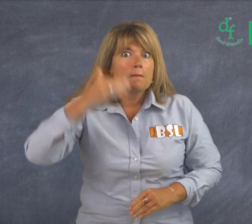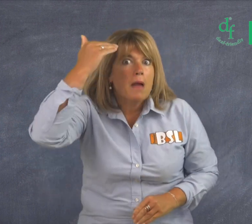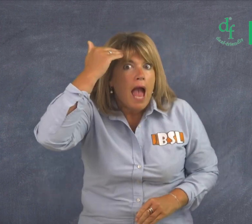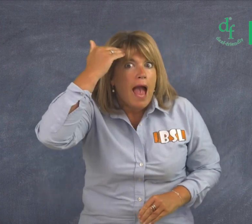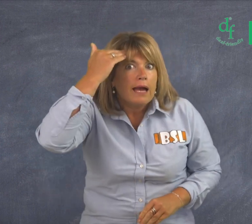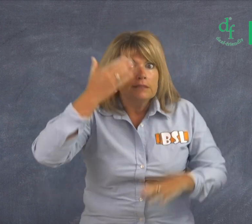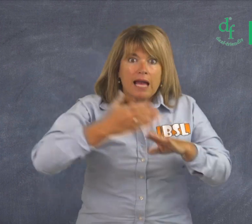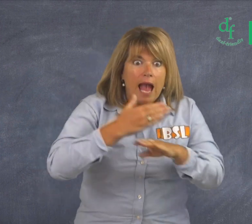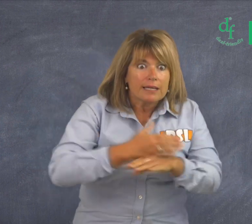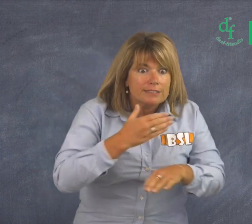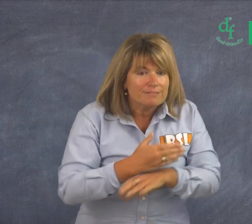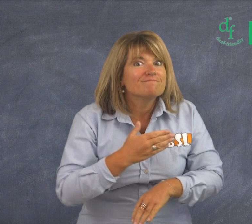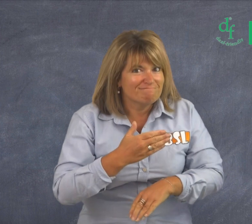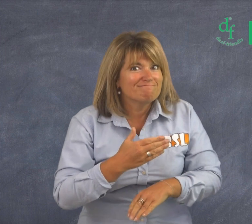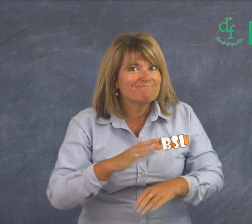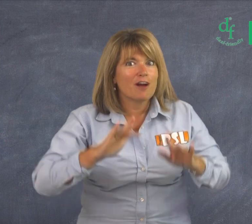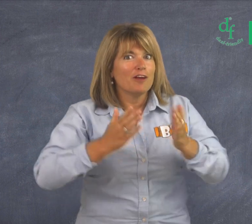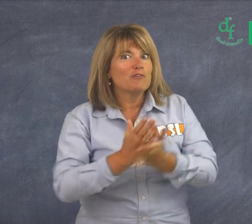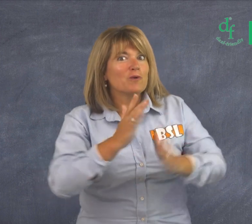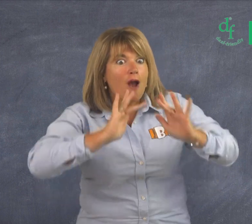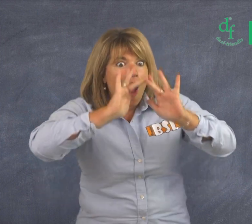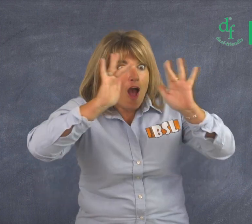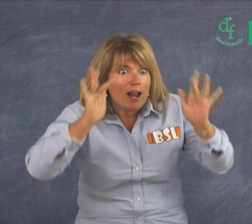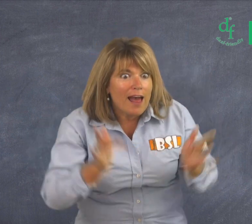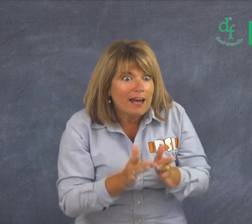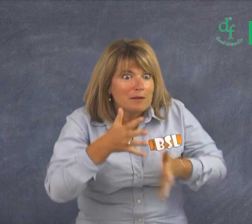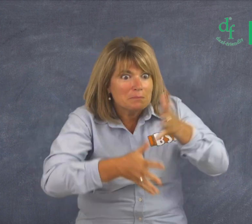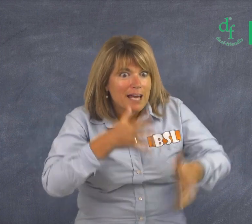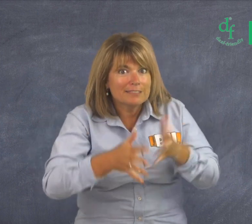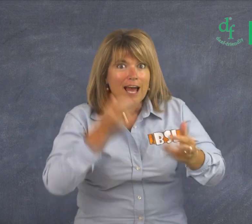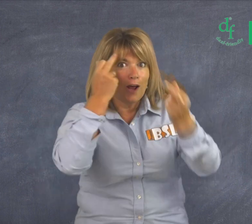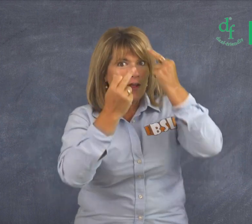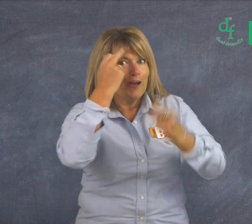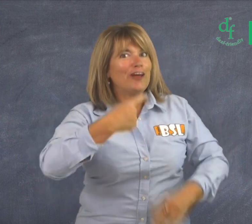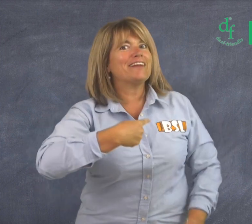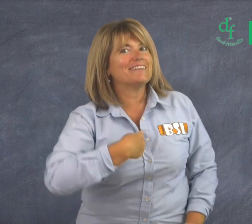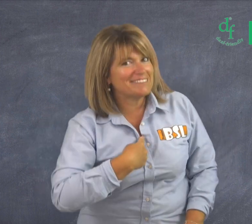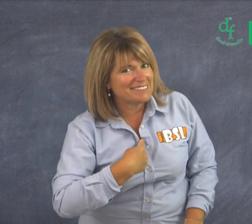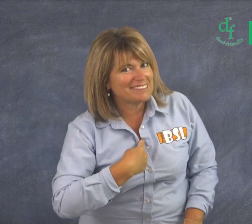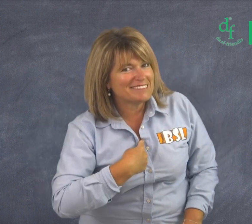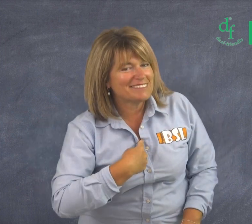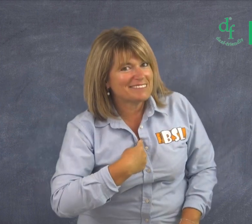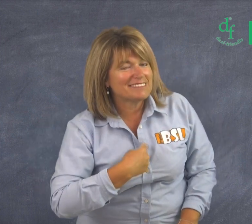I keep my mind active by learning BSL online.